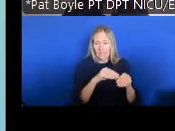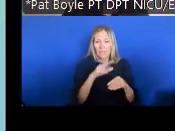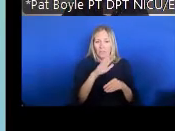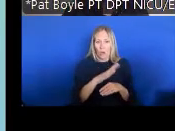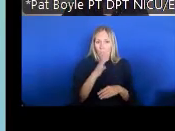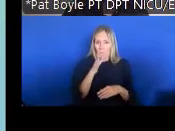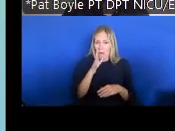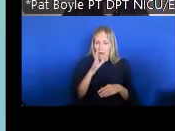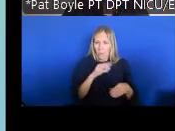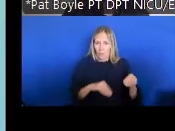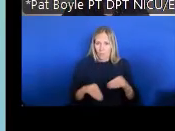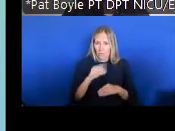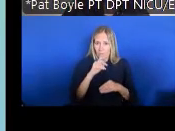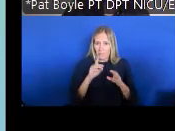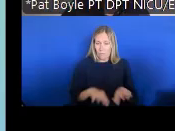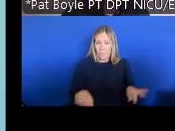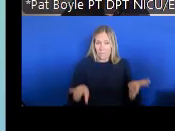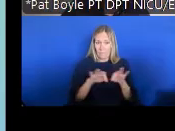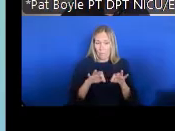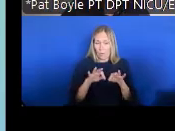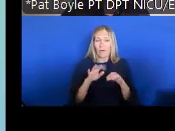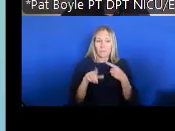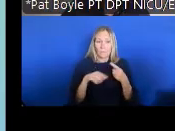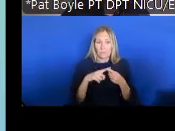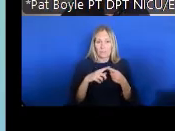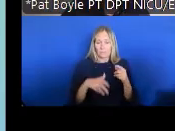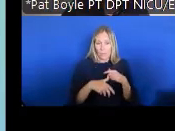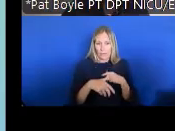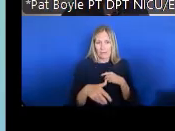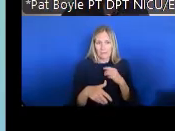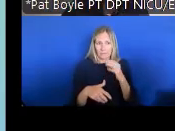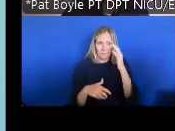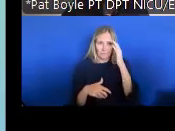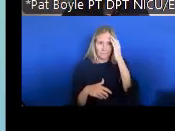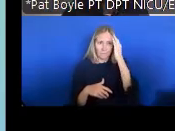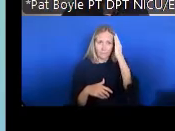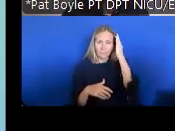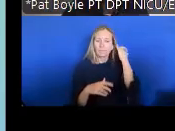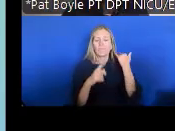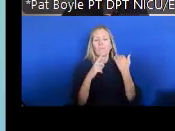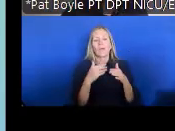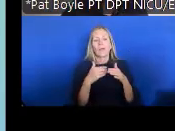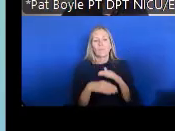pregnant with that baby. So at birth, totally intact, the